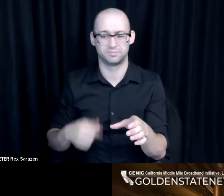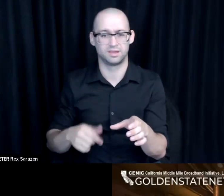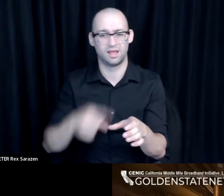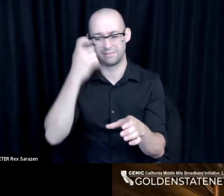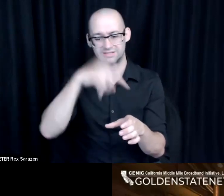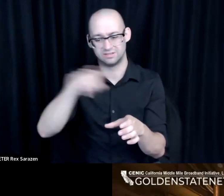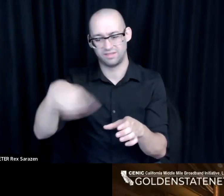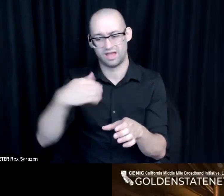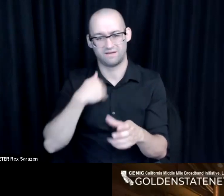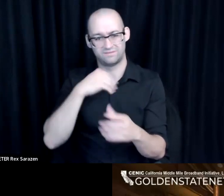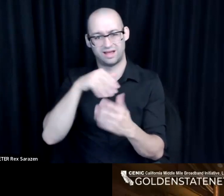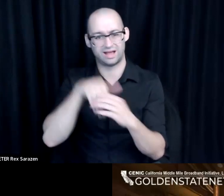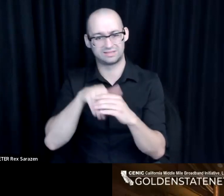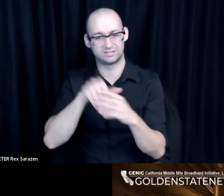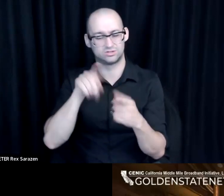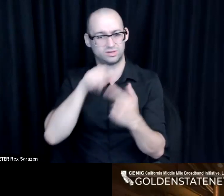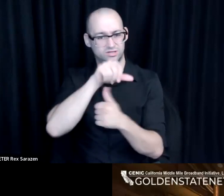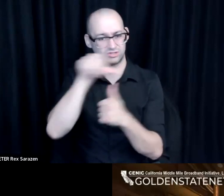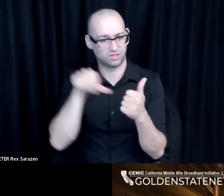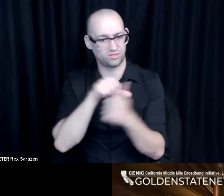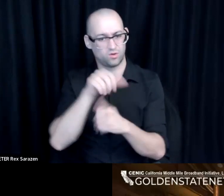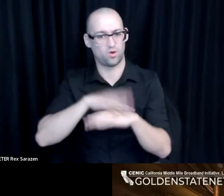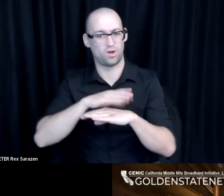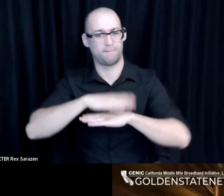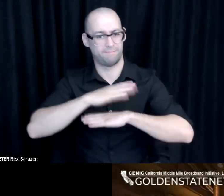a platform that's promoted through the boot camps. It's like an online chat facility,